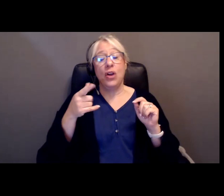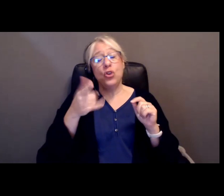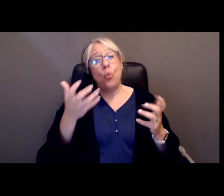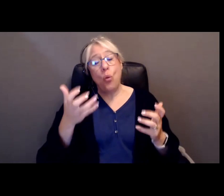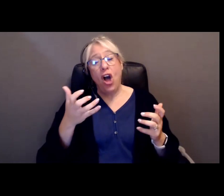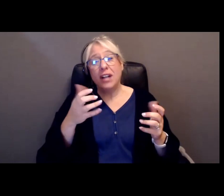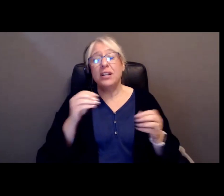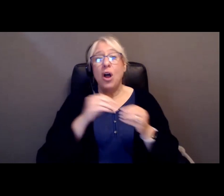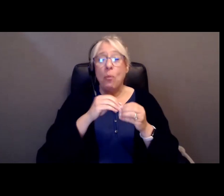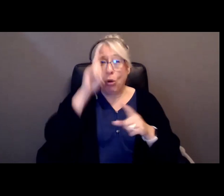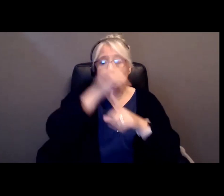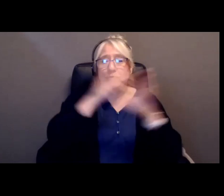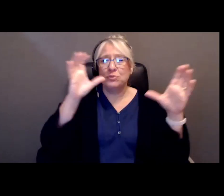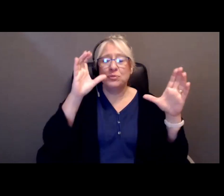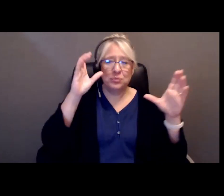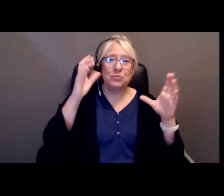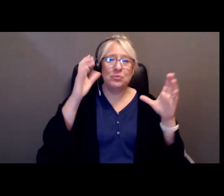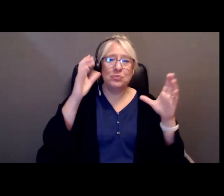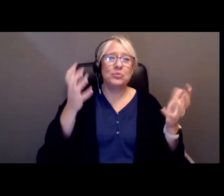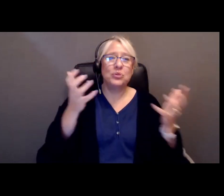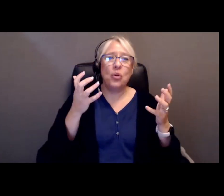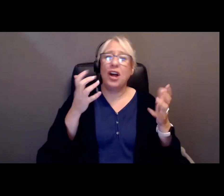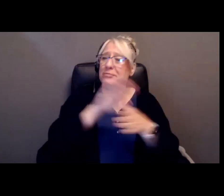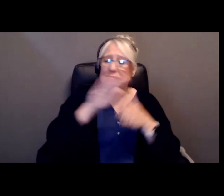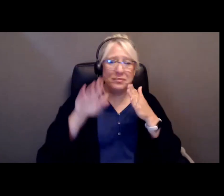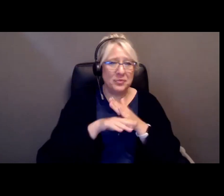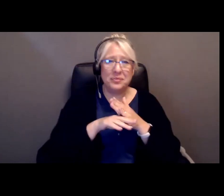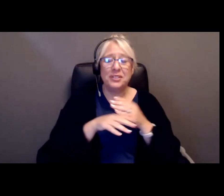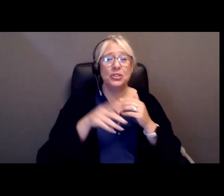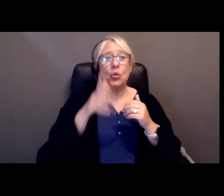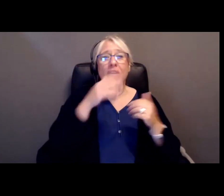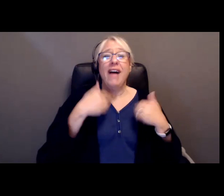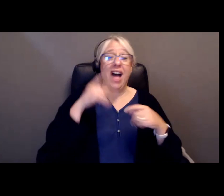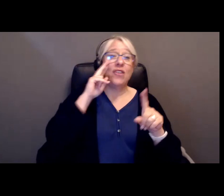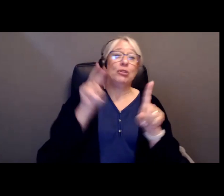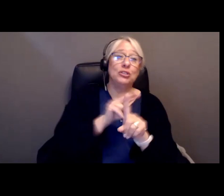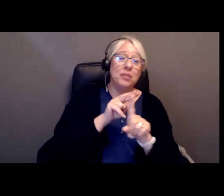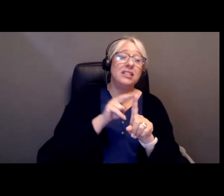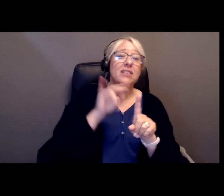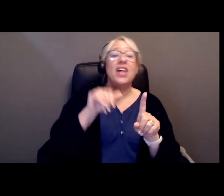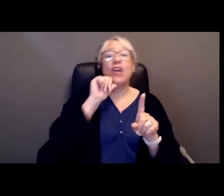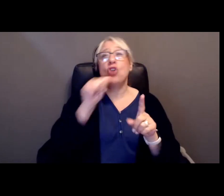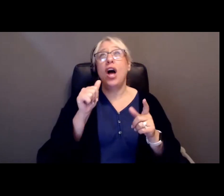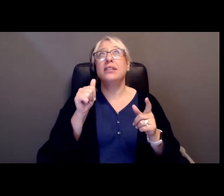to get perspectives that wouldn't occur to you -- I'm using you in a way that may not apply to many